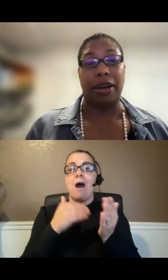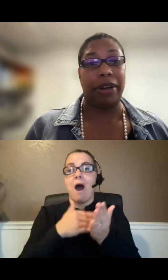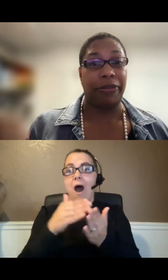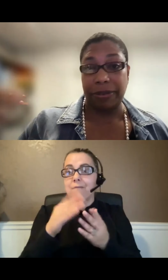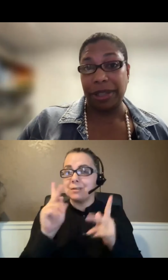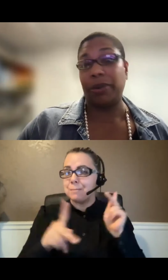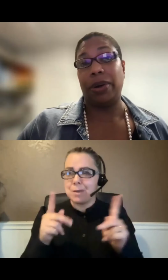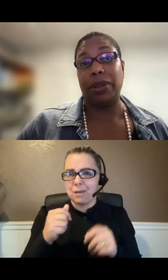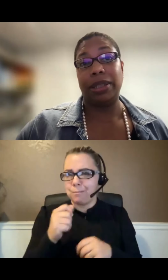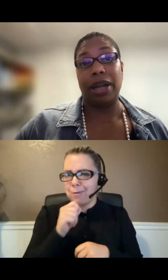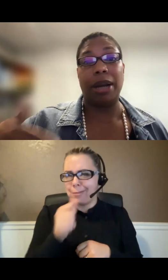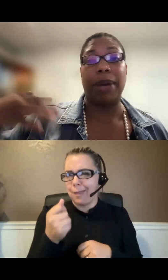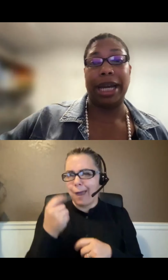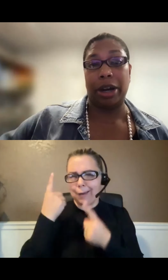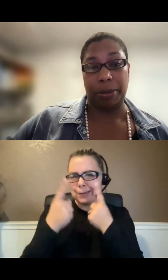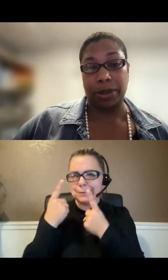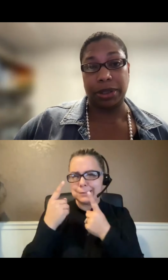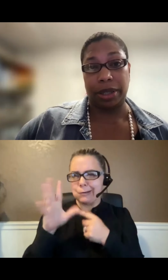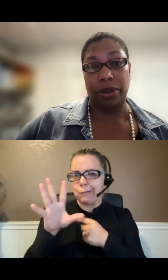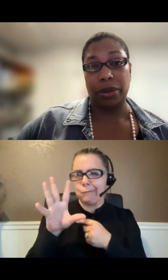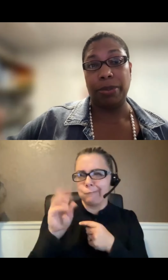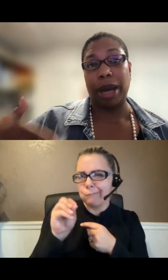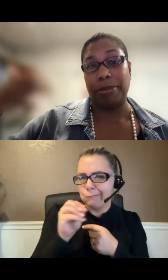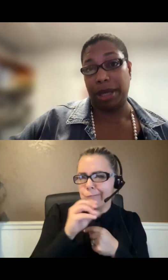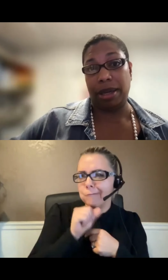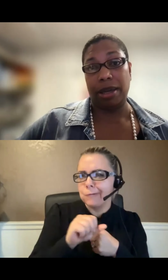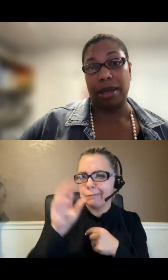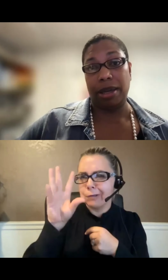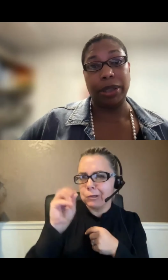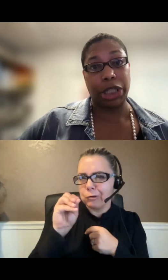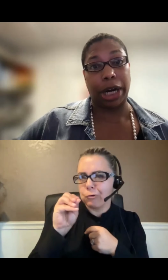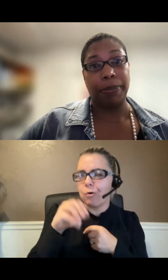of a 50-year-old nonbinary person who might be in a wheelchair.